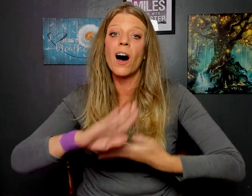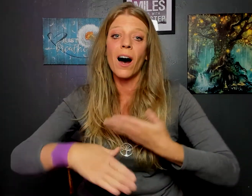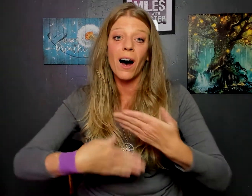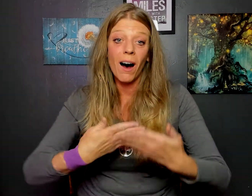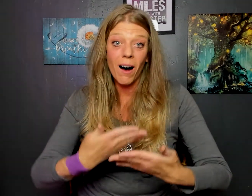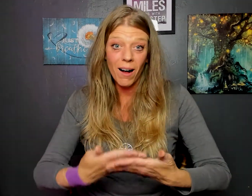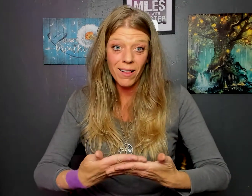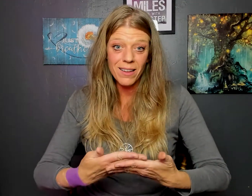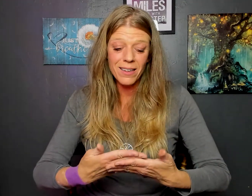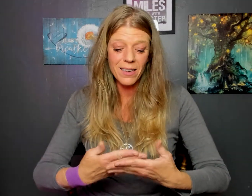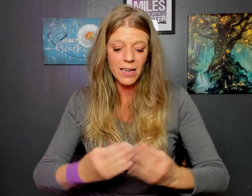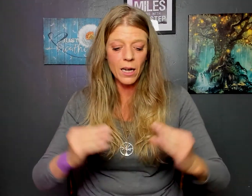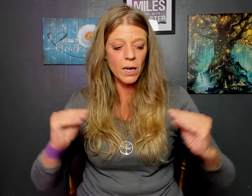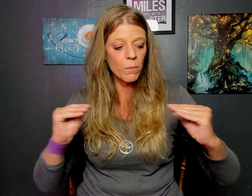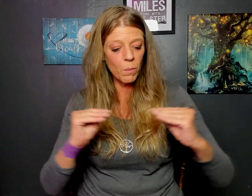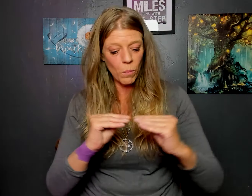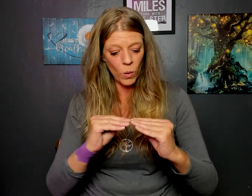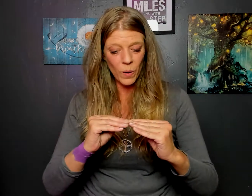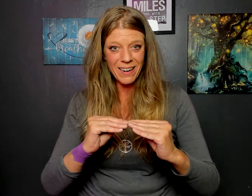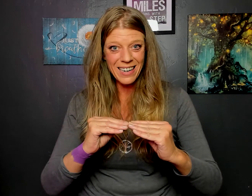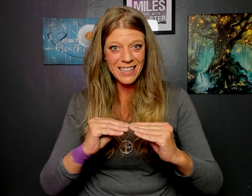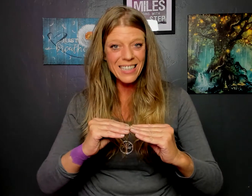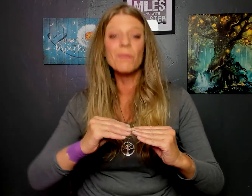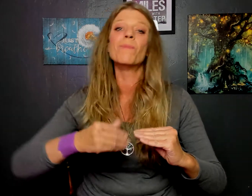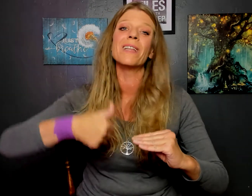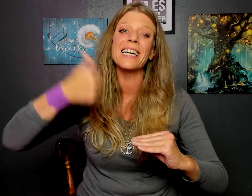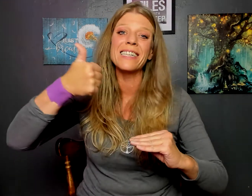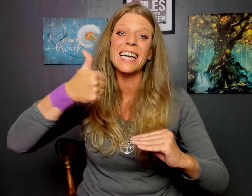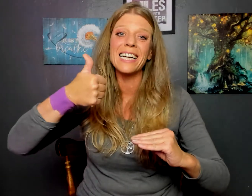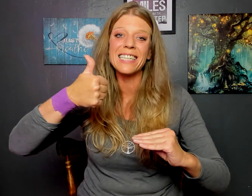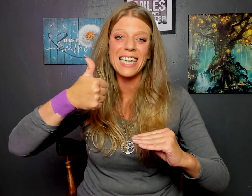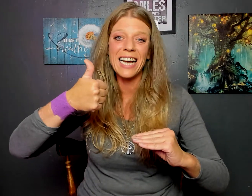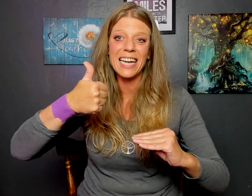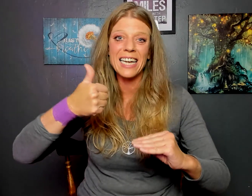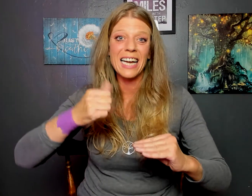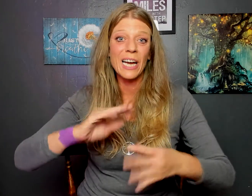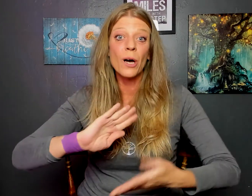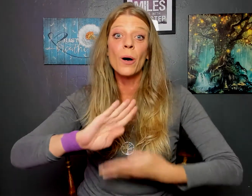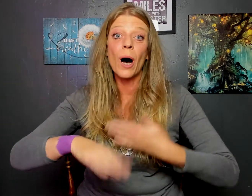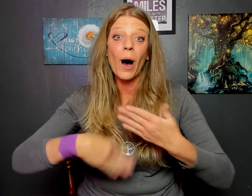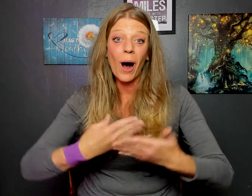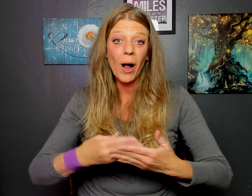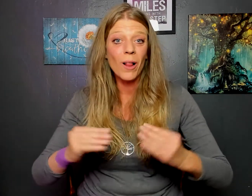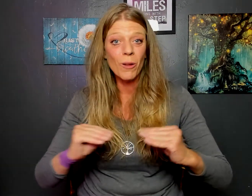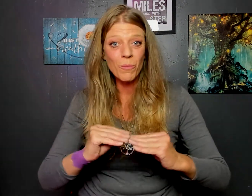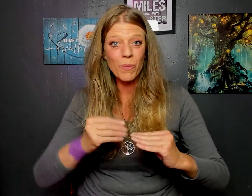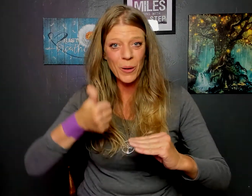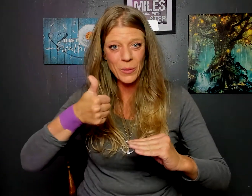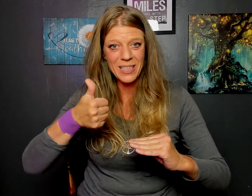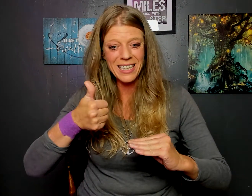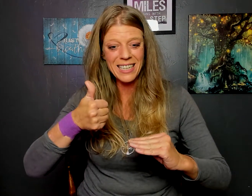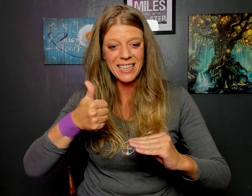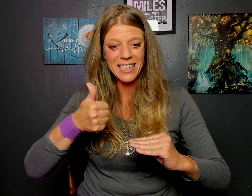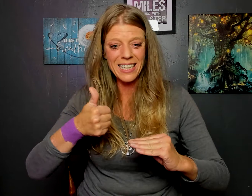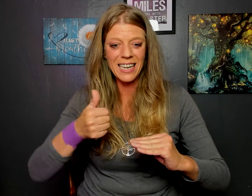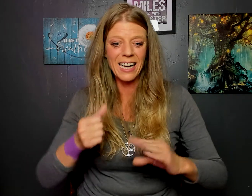ALL MORE plus the -ST ending. ALMOST.